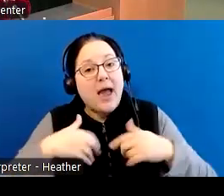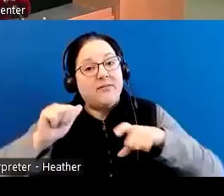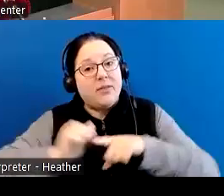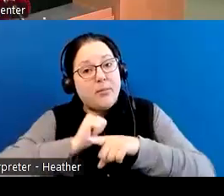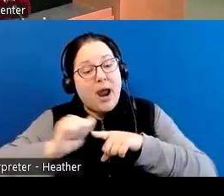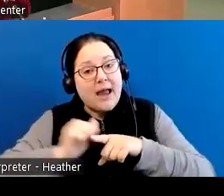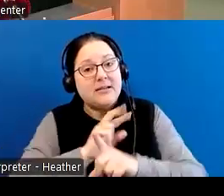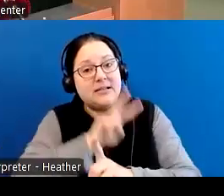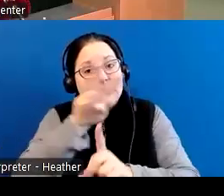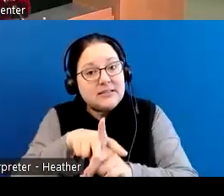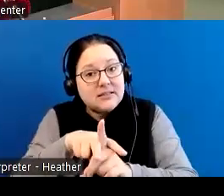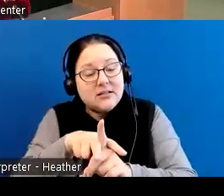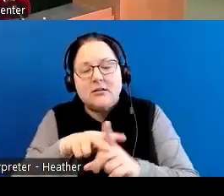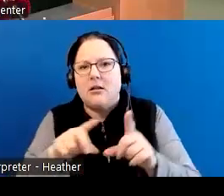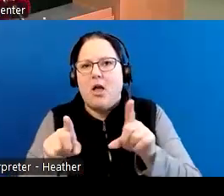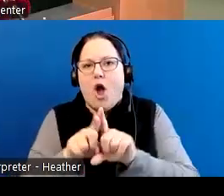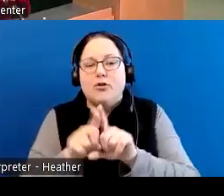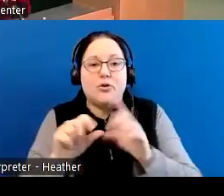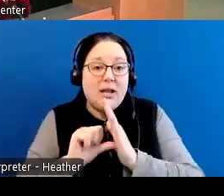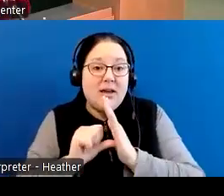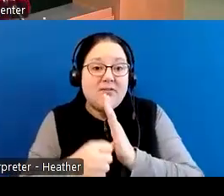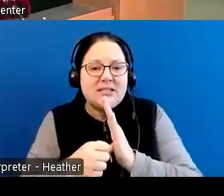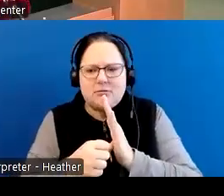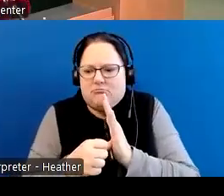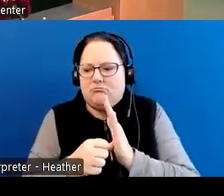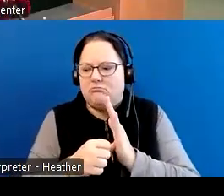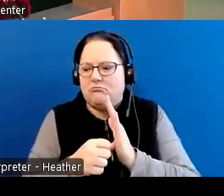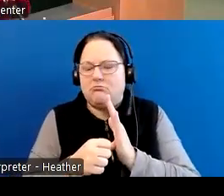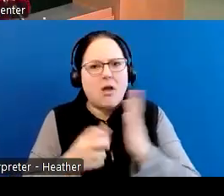uh there's really an emphasis just on you know what's going to what's going to be a protective